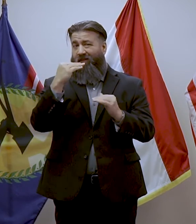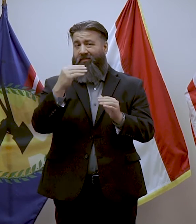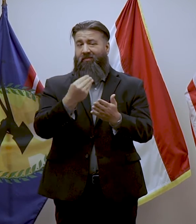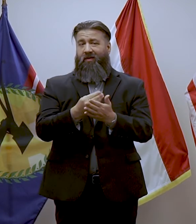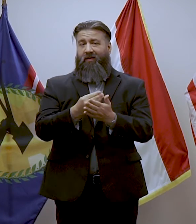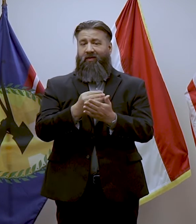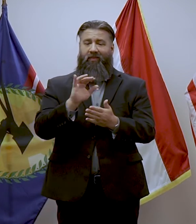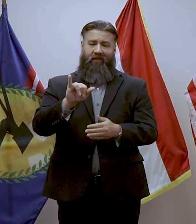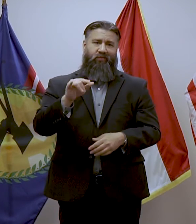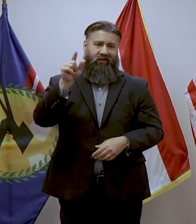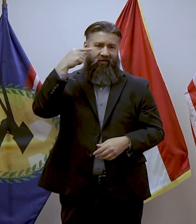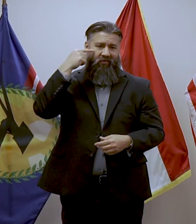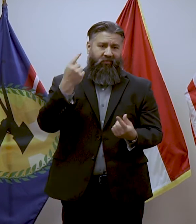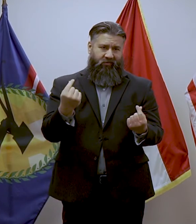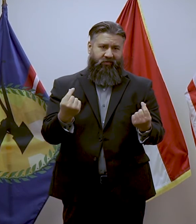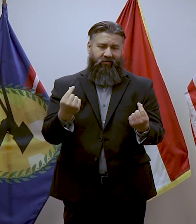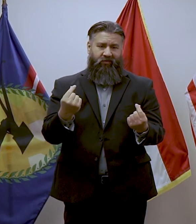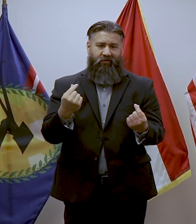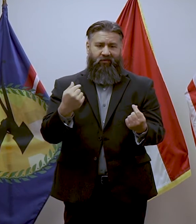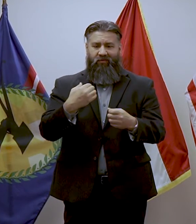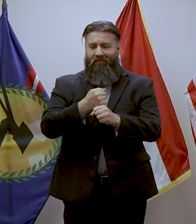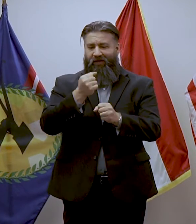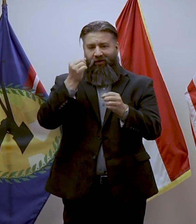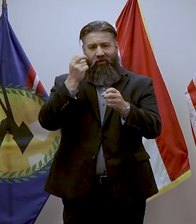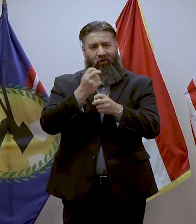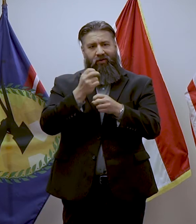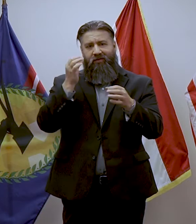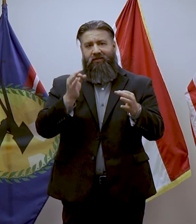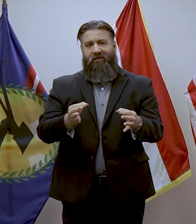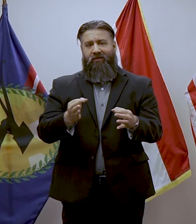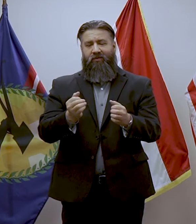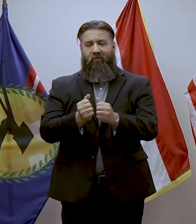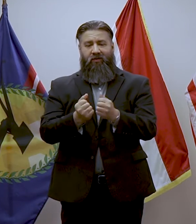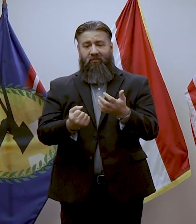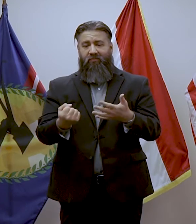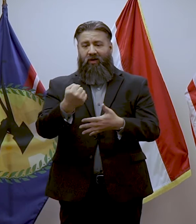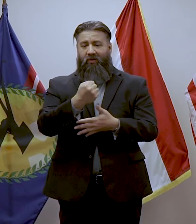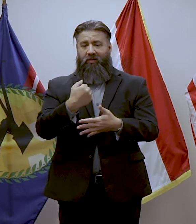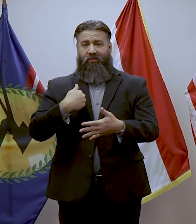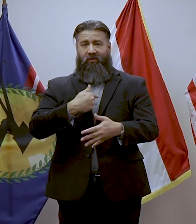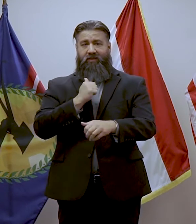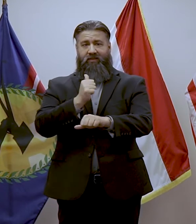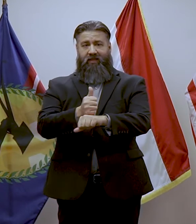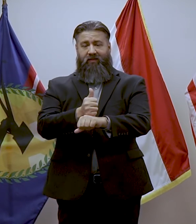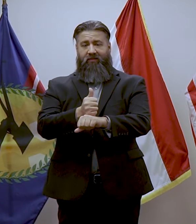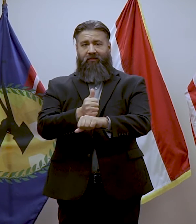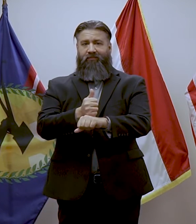We have to make some tough decisions with the priorities that we set with a limited amount of funds.